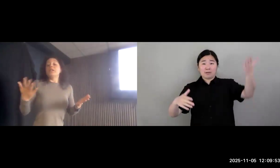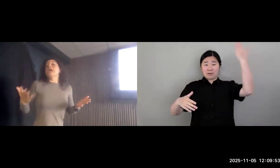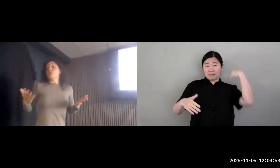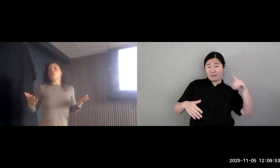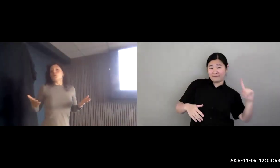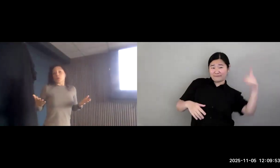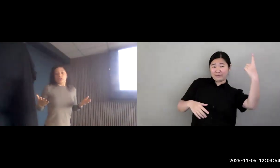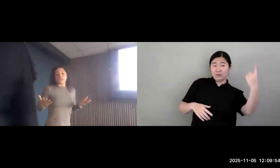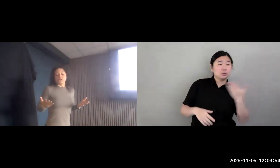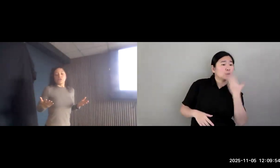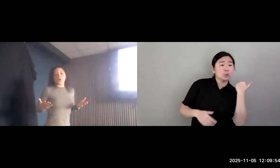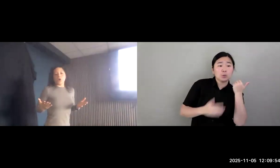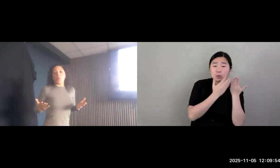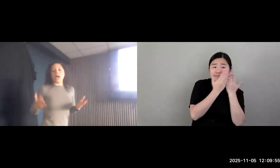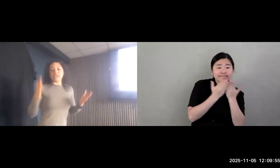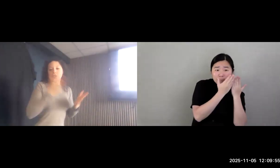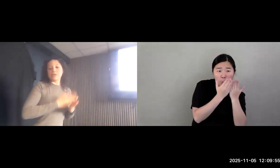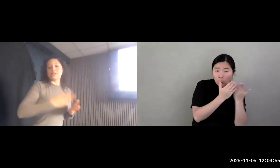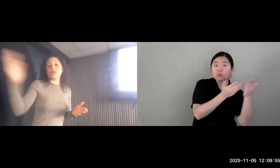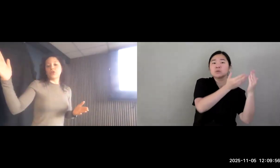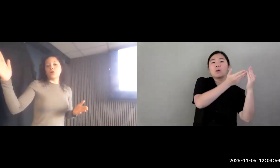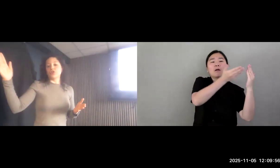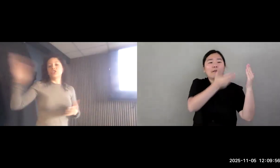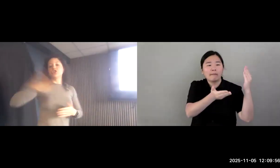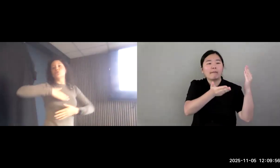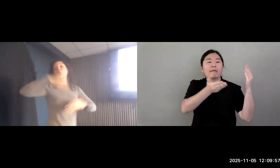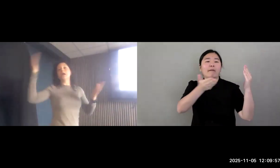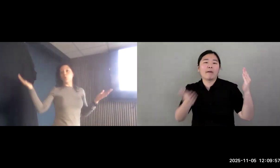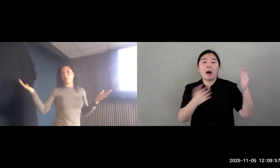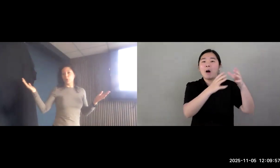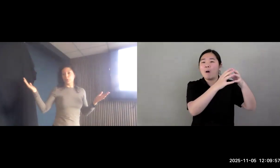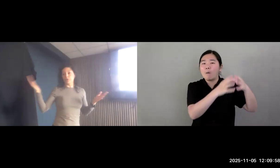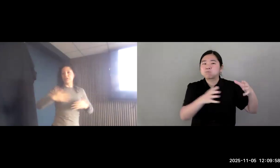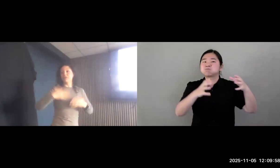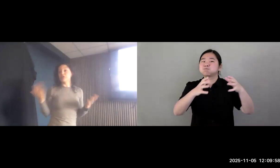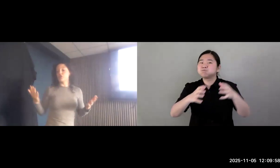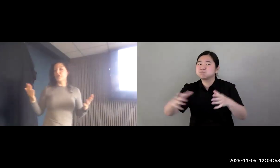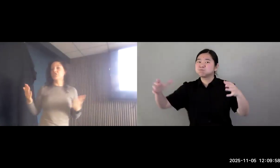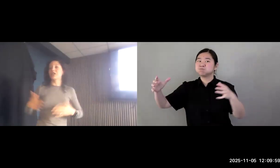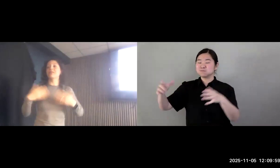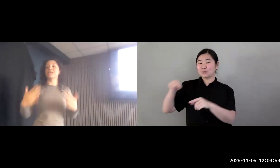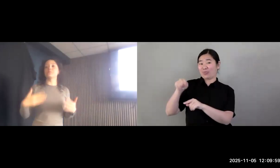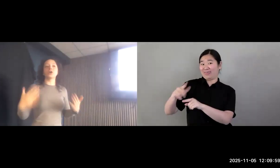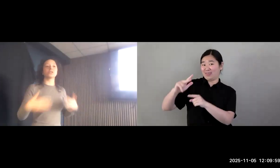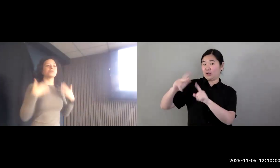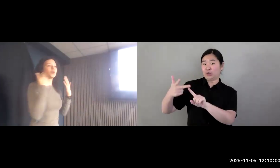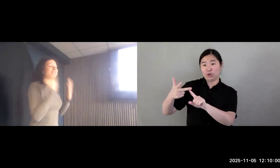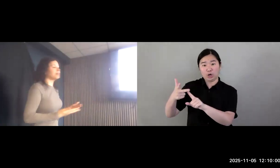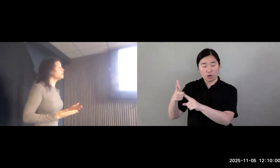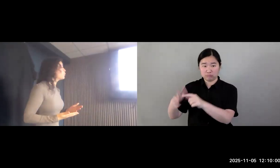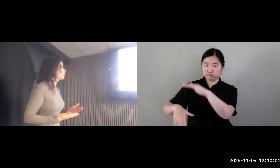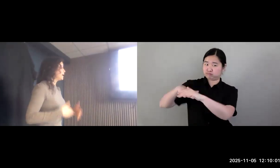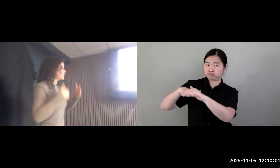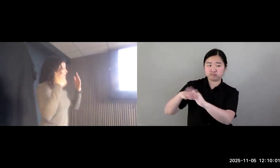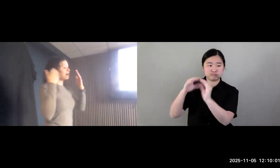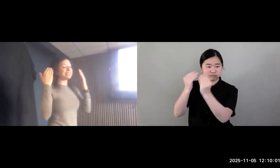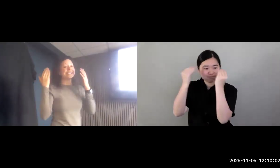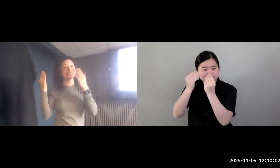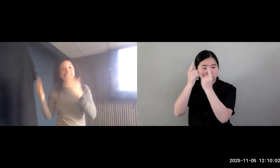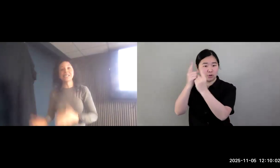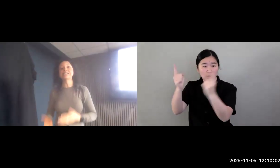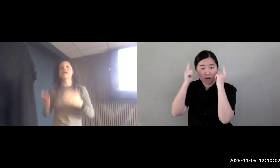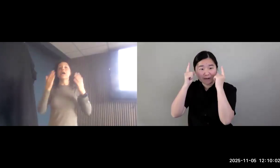Mobility has also increased. So, as you can see, the third generation is way more mobile than the first generation, and that's because between 1948 and 1966.